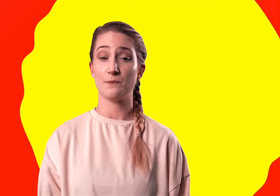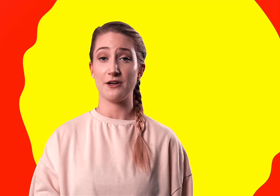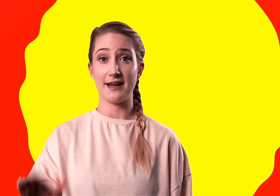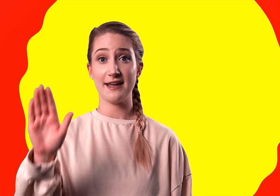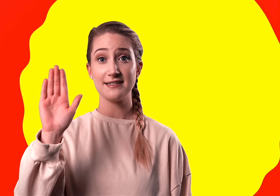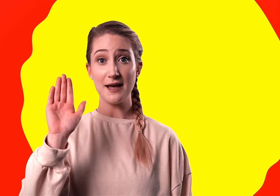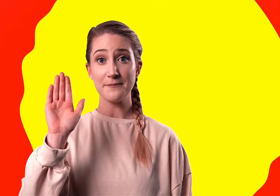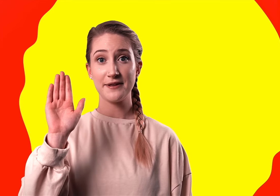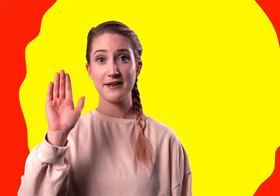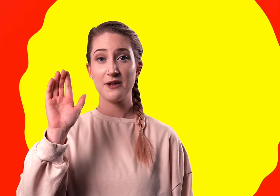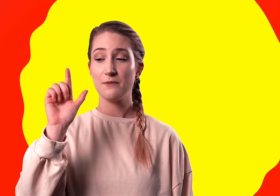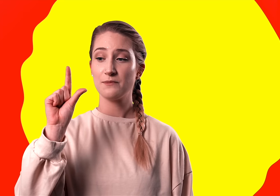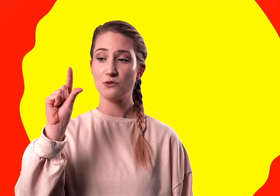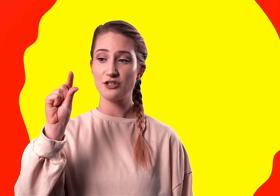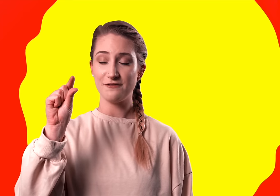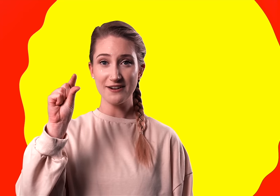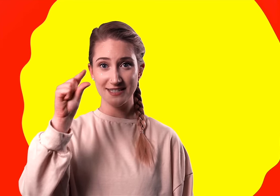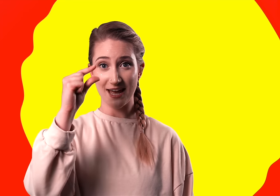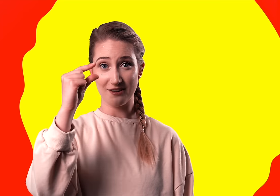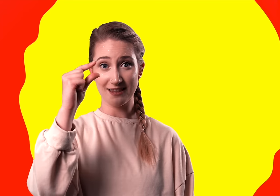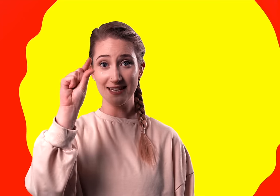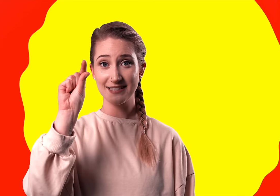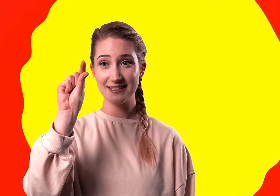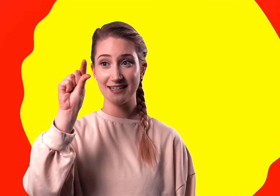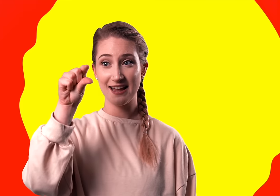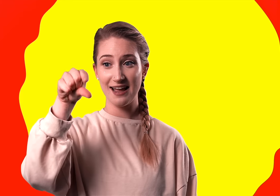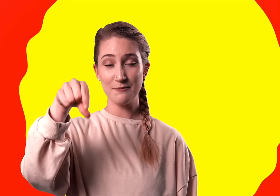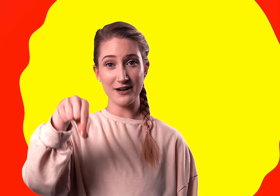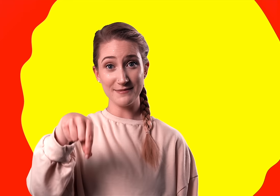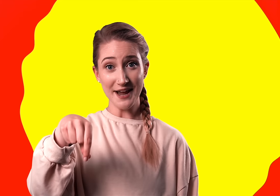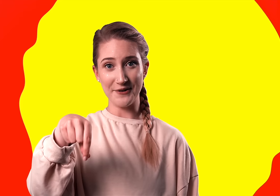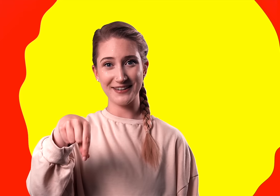So put your hand up, squish your fingers together like this, and point them down.